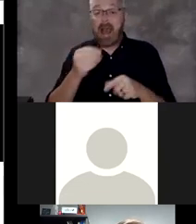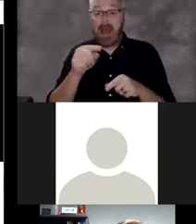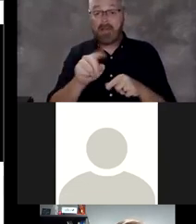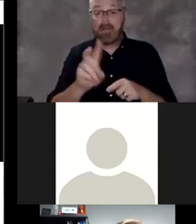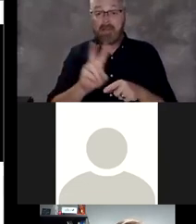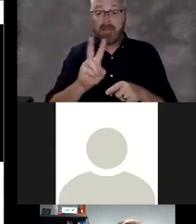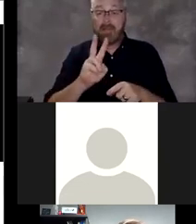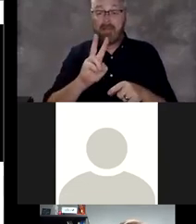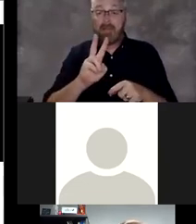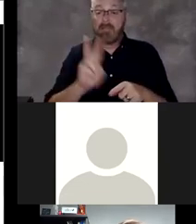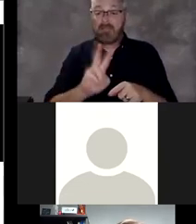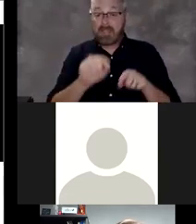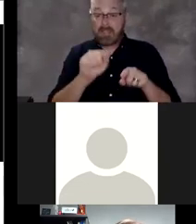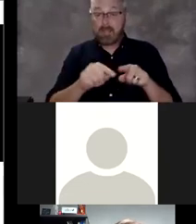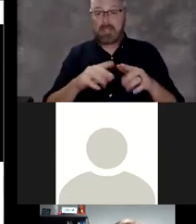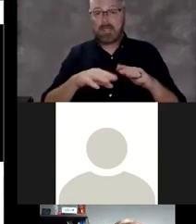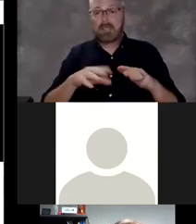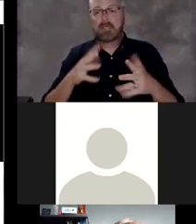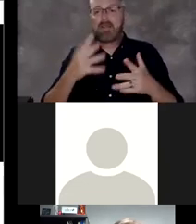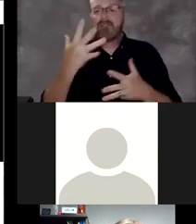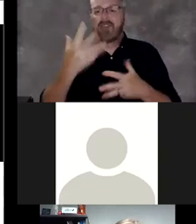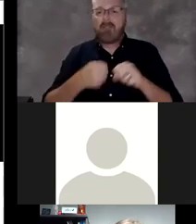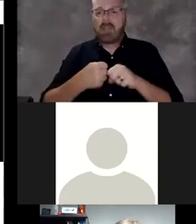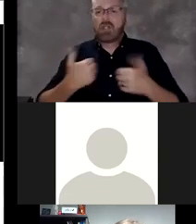YEARS YOUNGER. IN THAT CASE IT WOULD BE TRIED